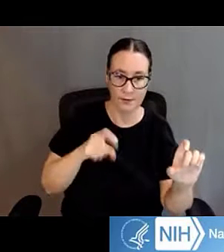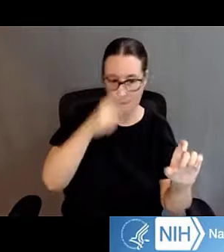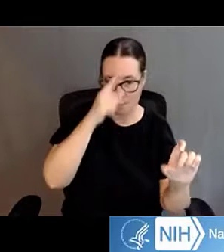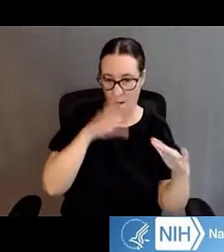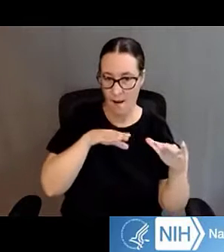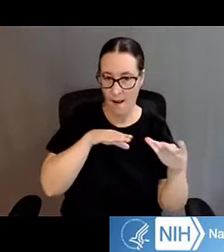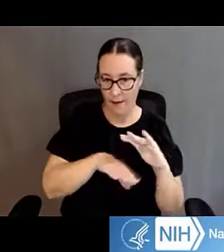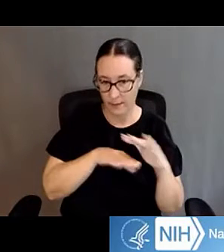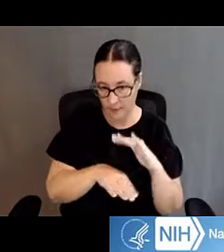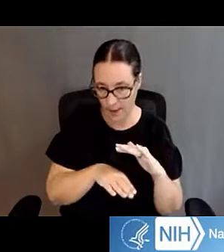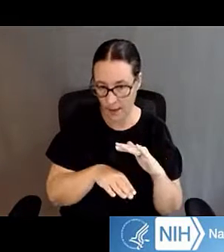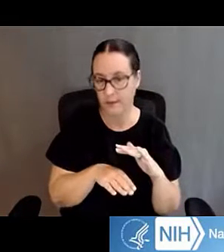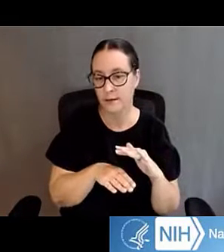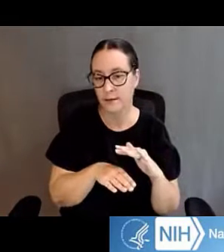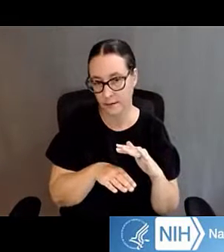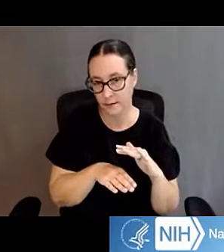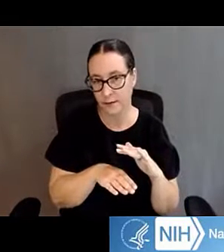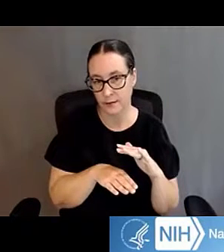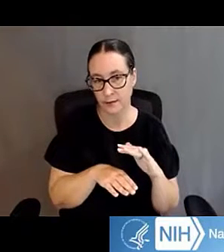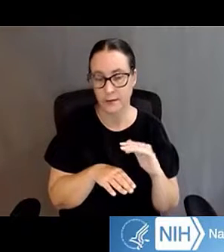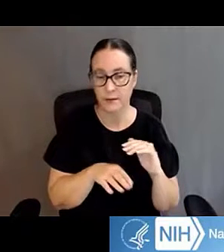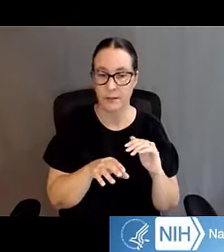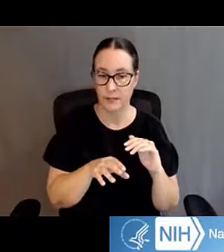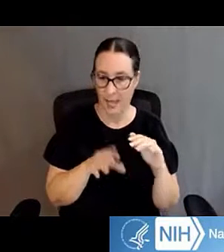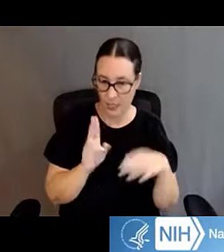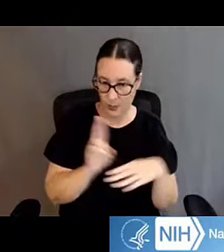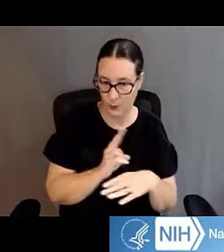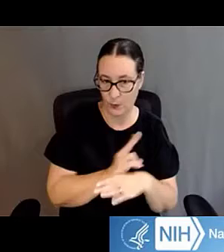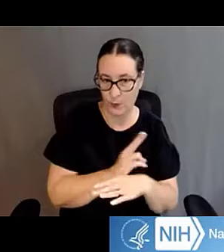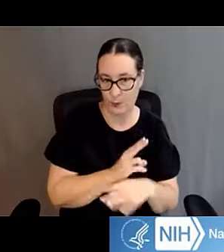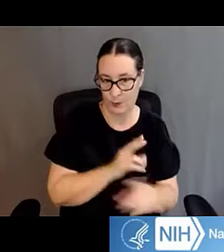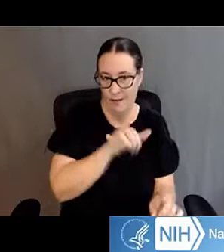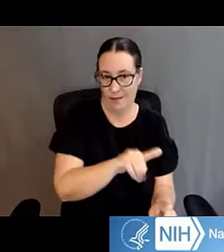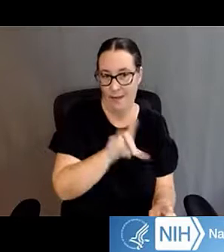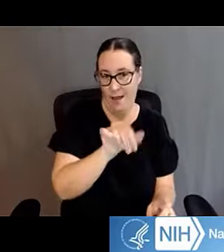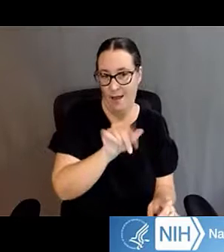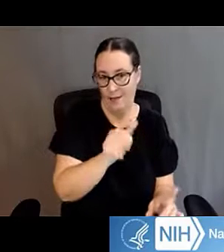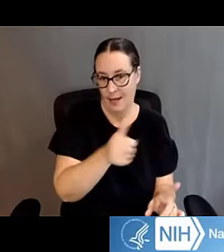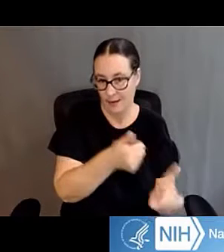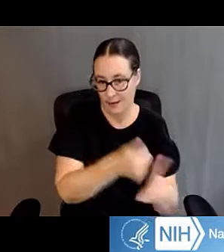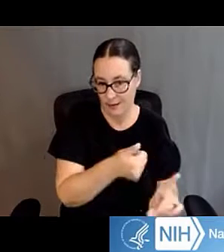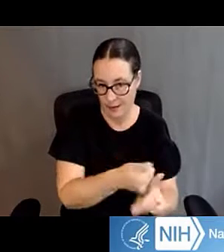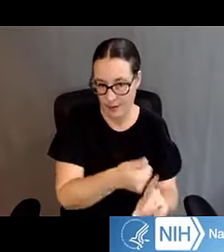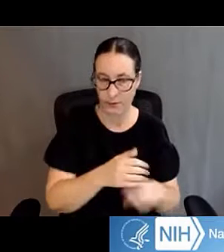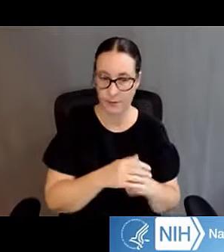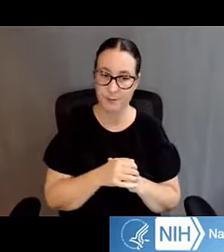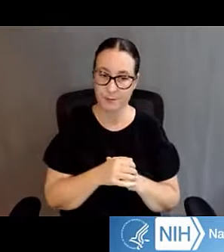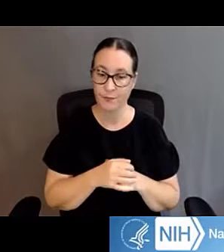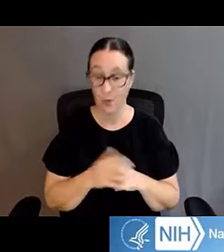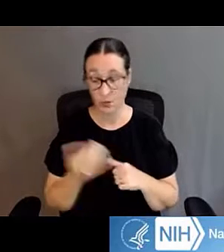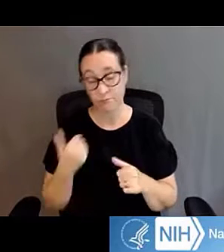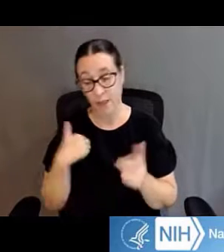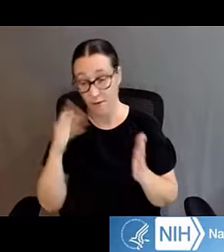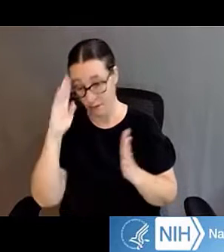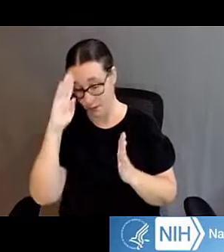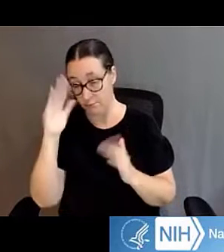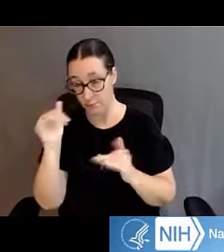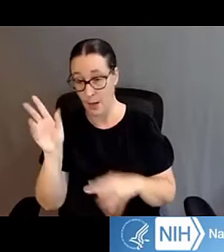or to actually use the data itself, so there's an expectation that people would disclose